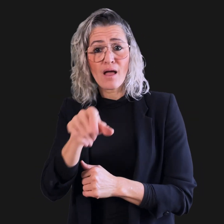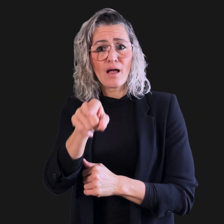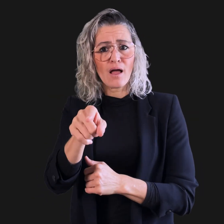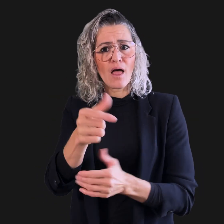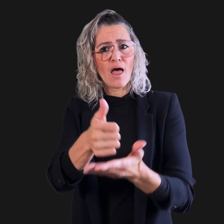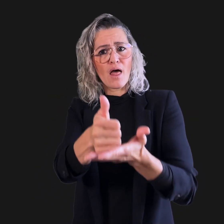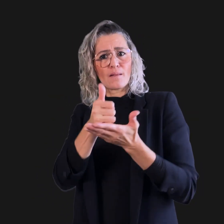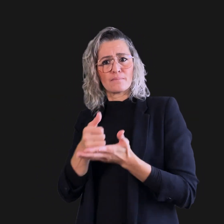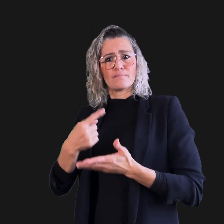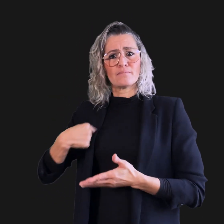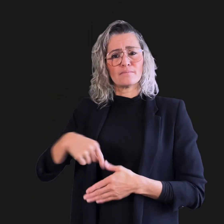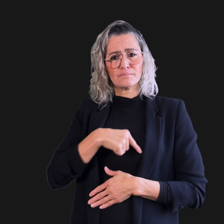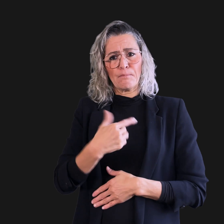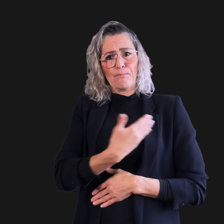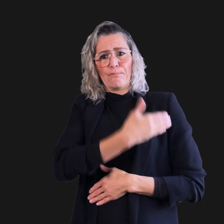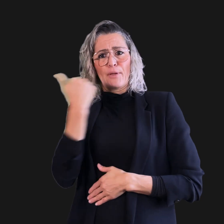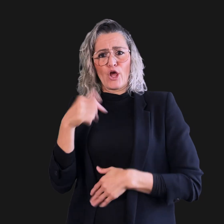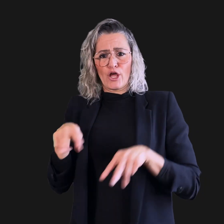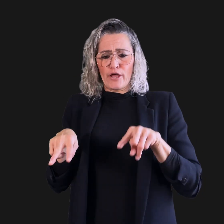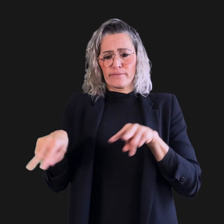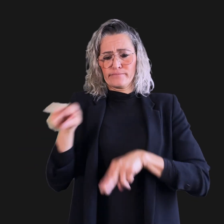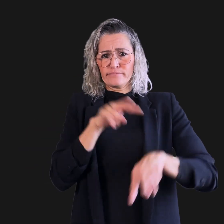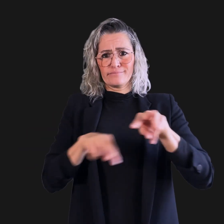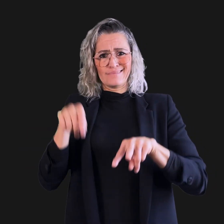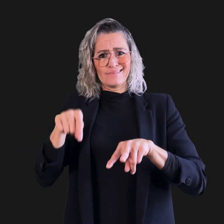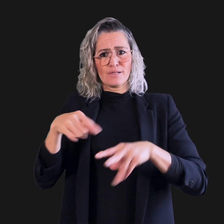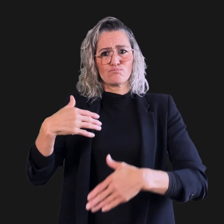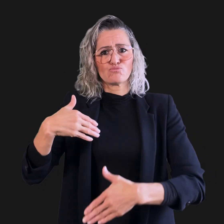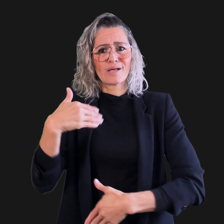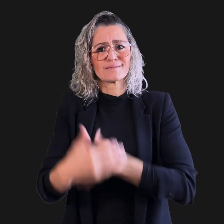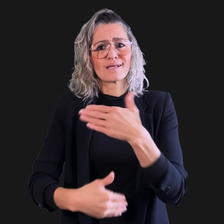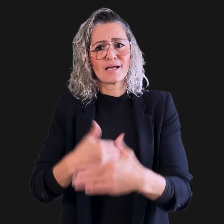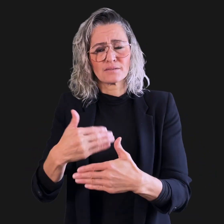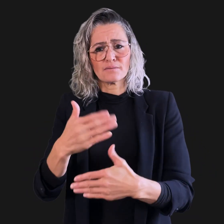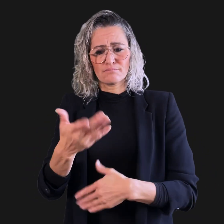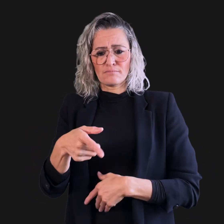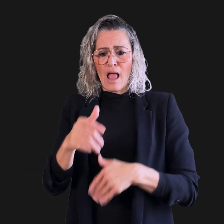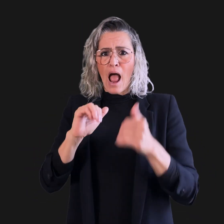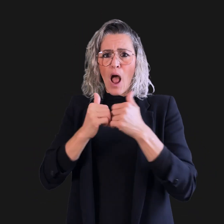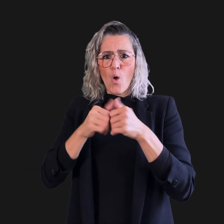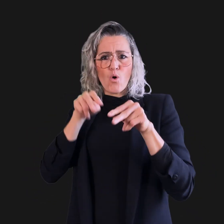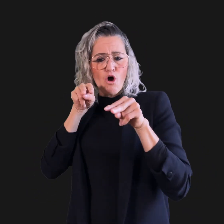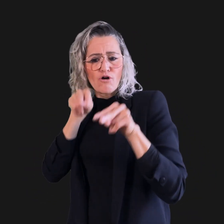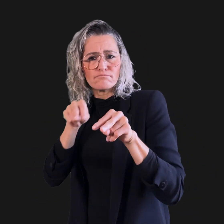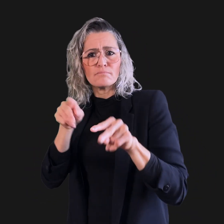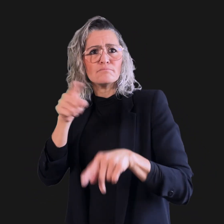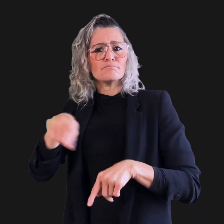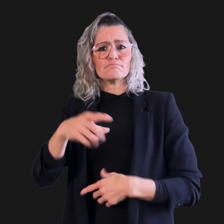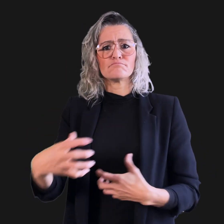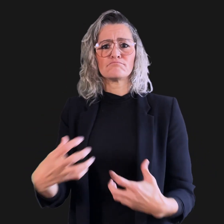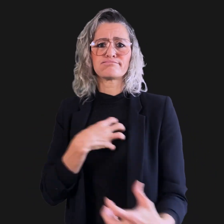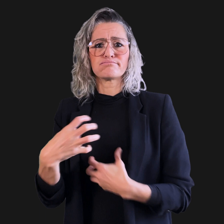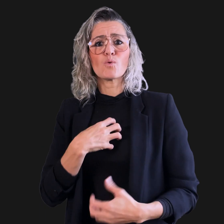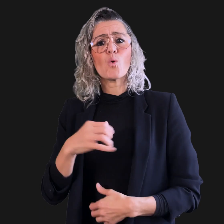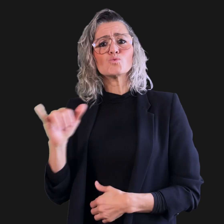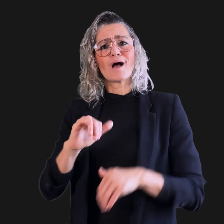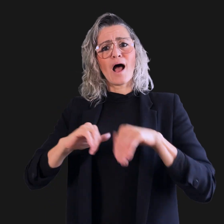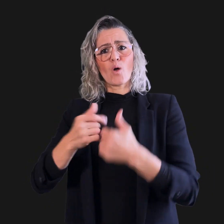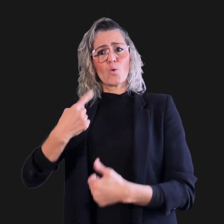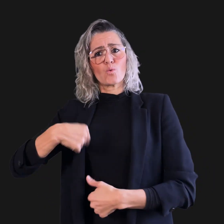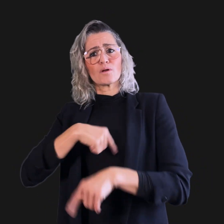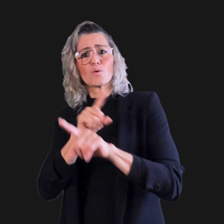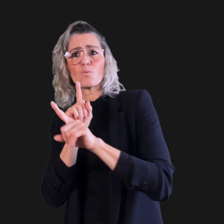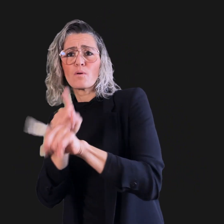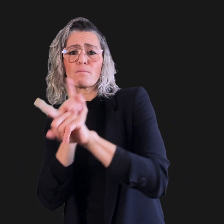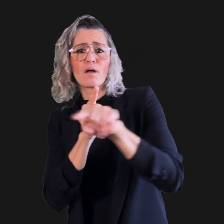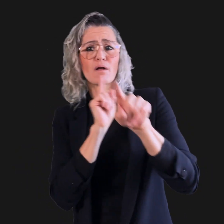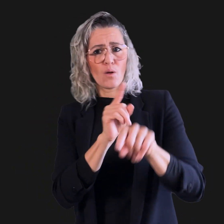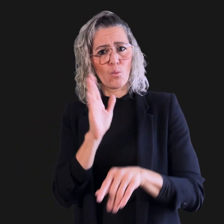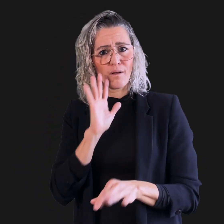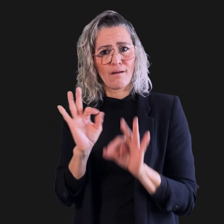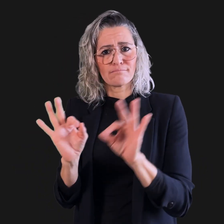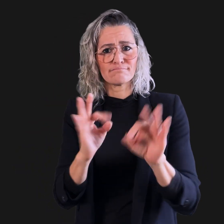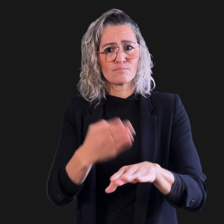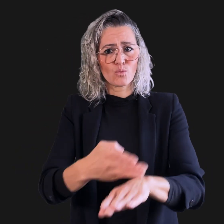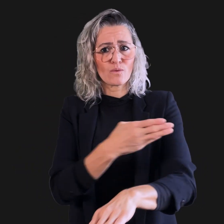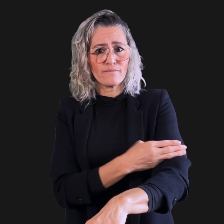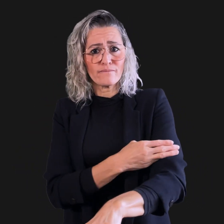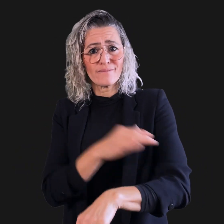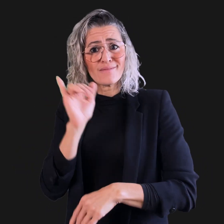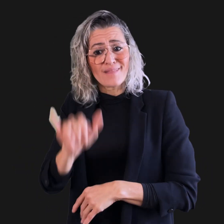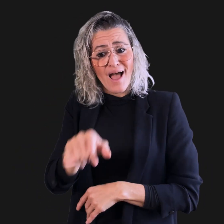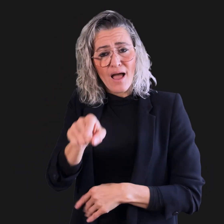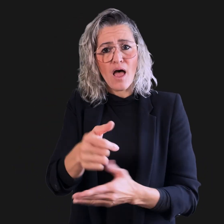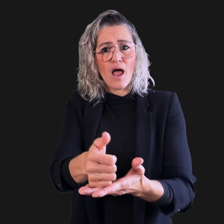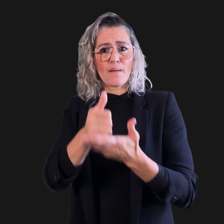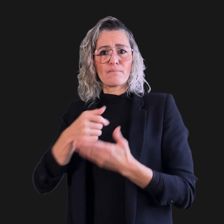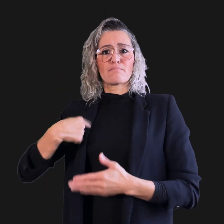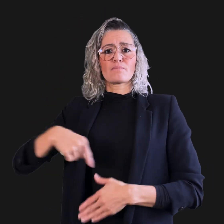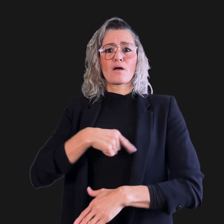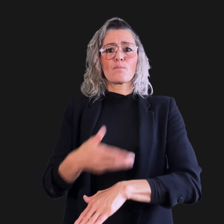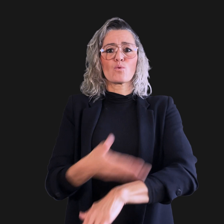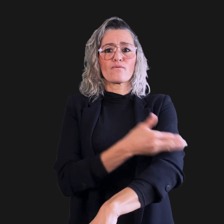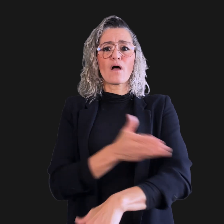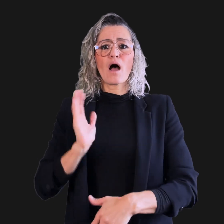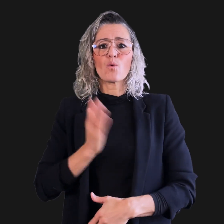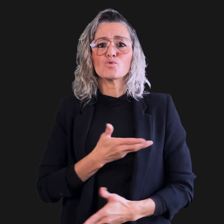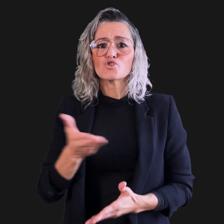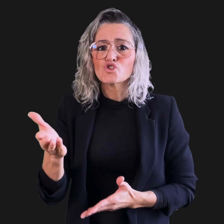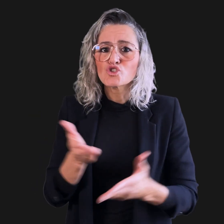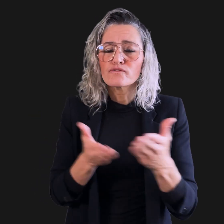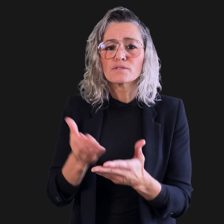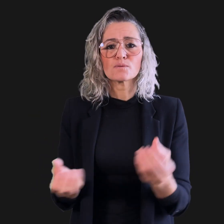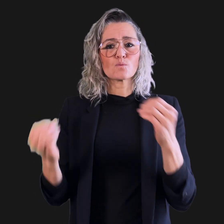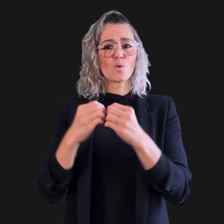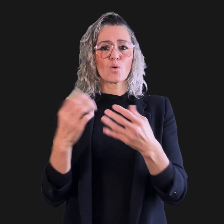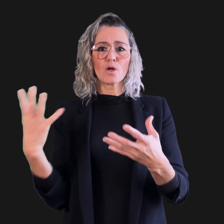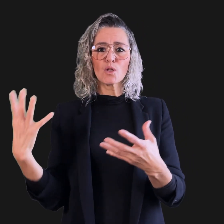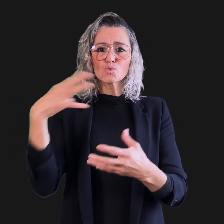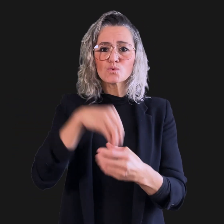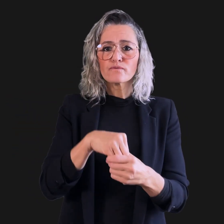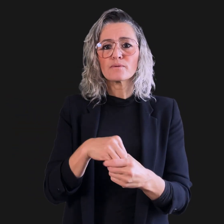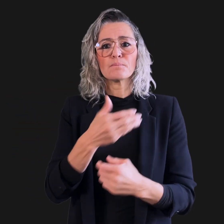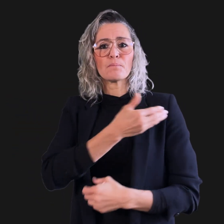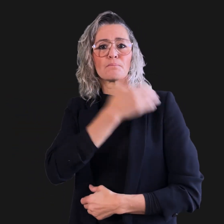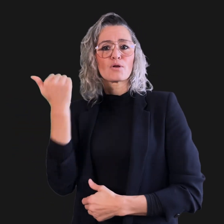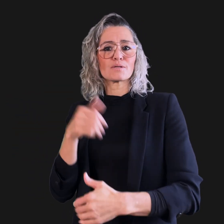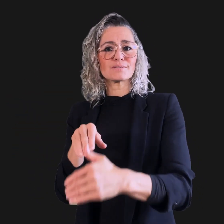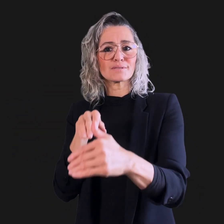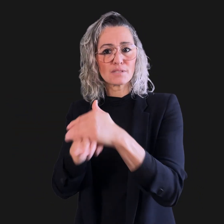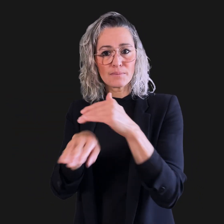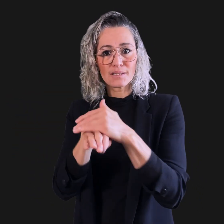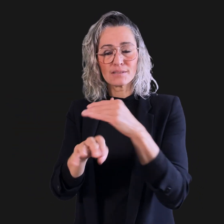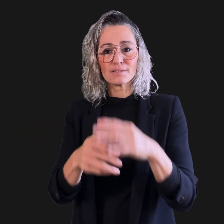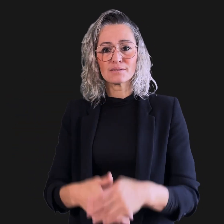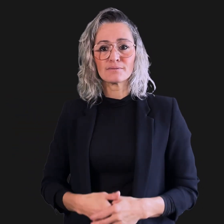that it will allow us to better track processing of complaints and improve reporting capabilities.